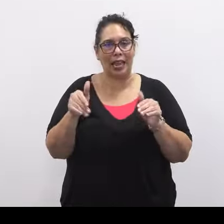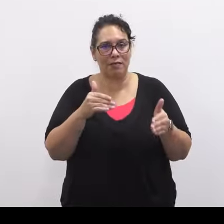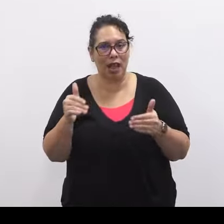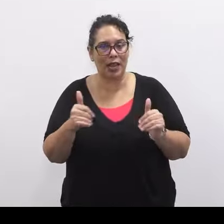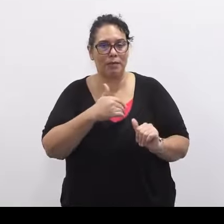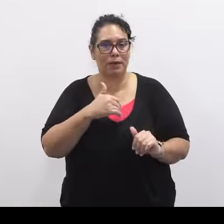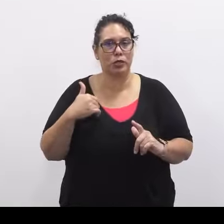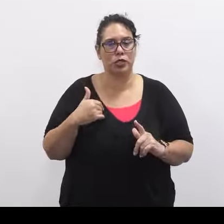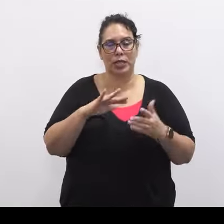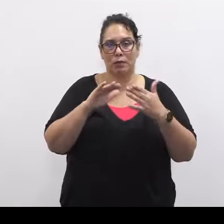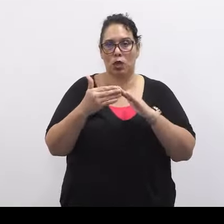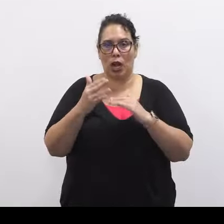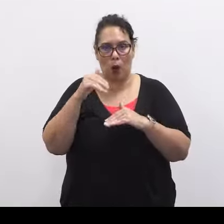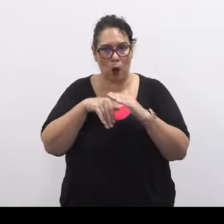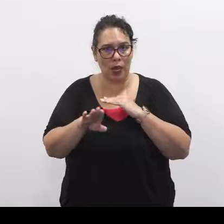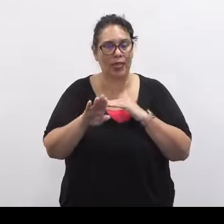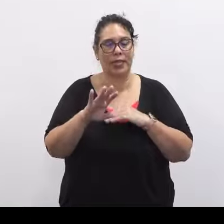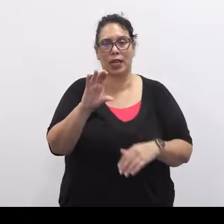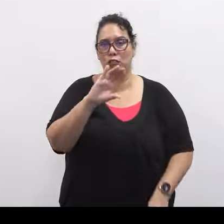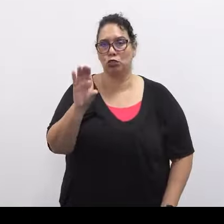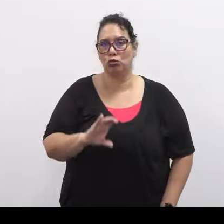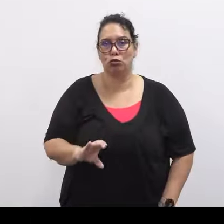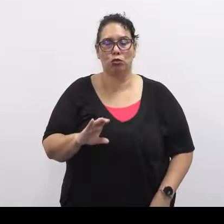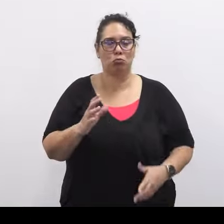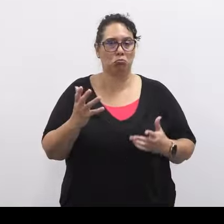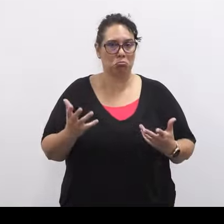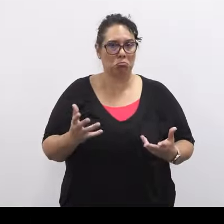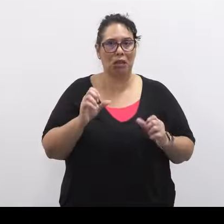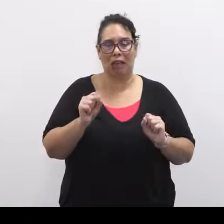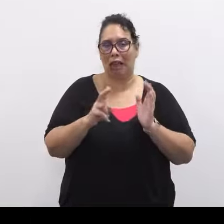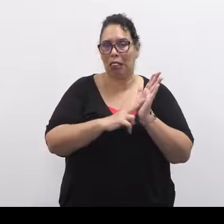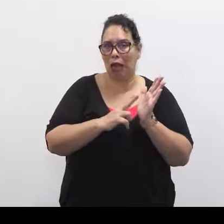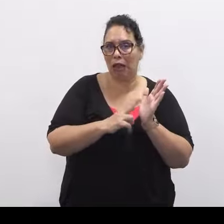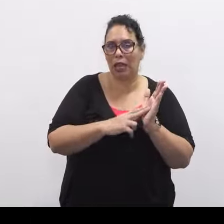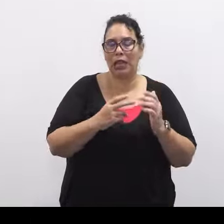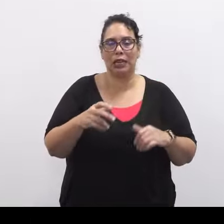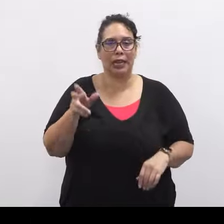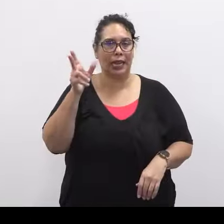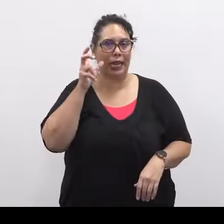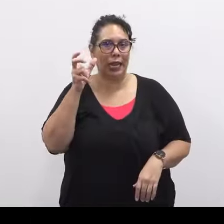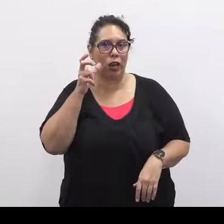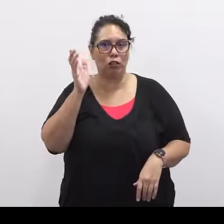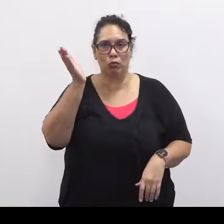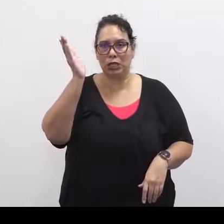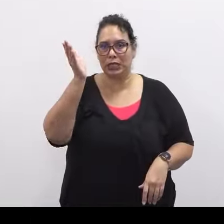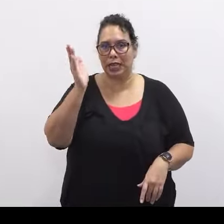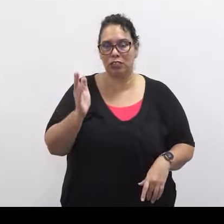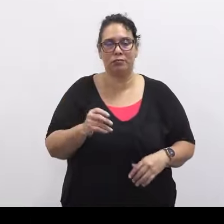to come into a zoom meeting. So wherever they were, they could log in and hear similar presentation to what you heard today,